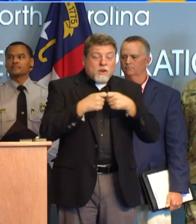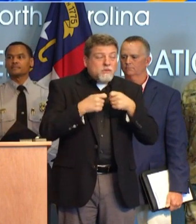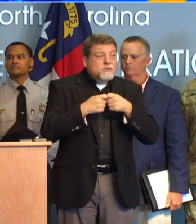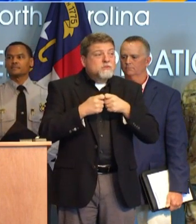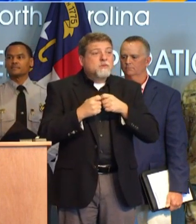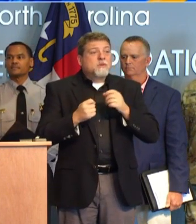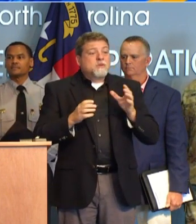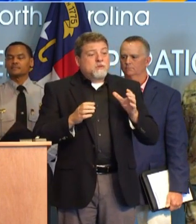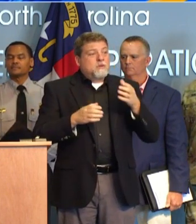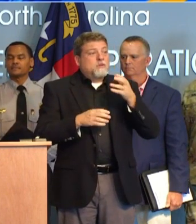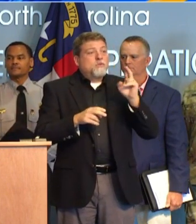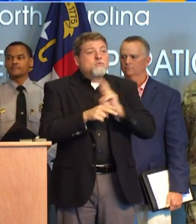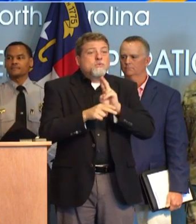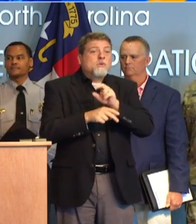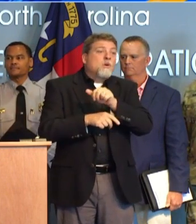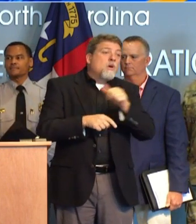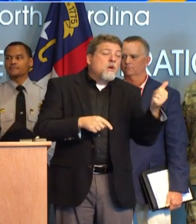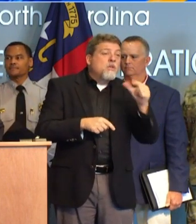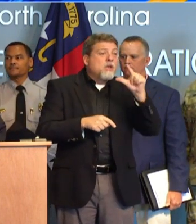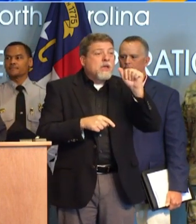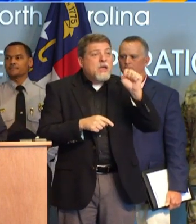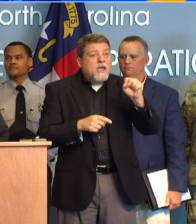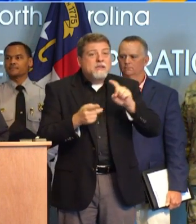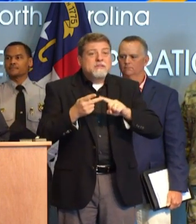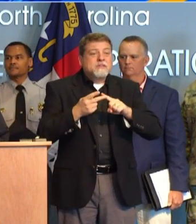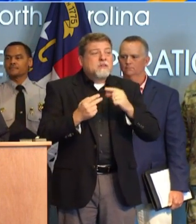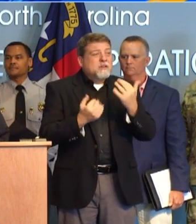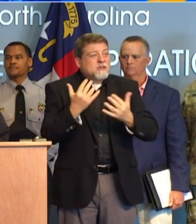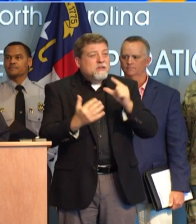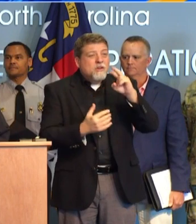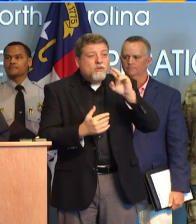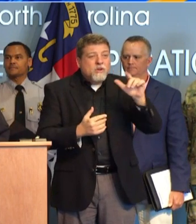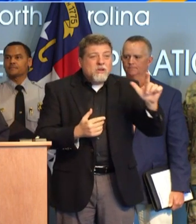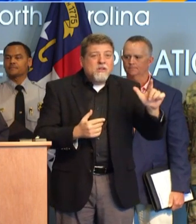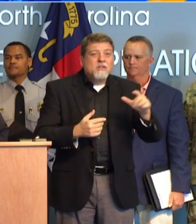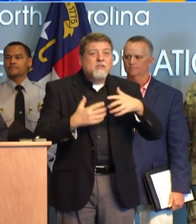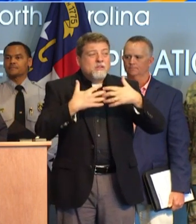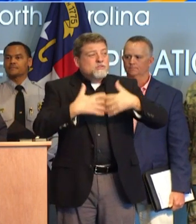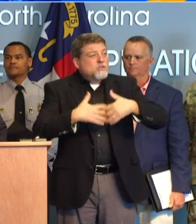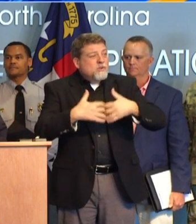NEVER USE A GAS POWERED GENERAL RAY TO GRILL, OR OTHER FUEL BURNING DEVICE INDOORS.